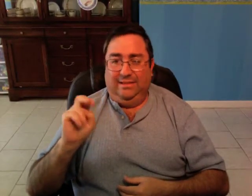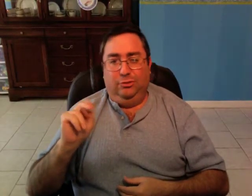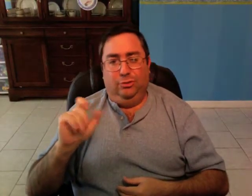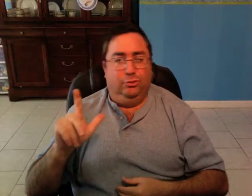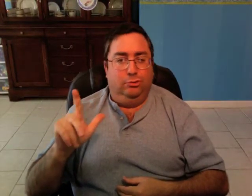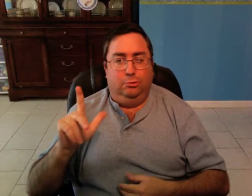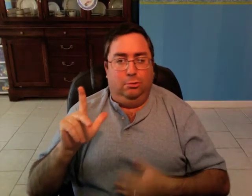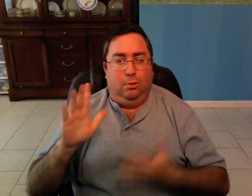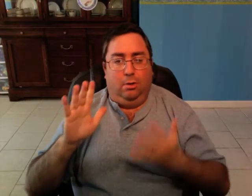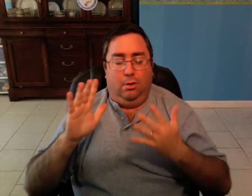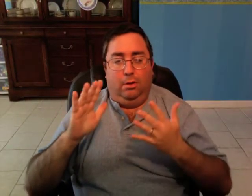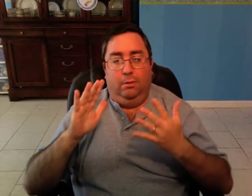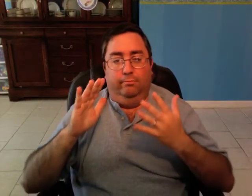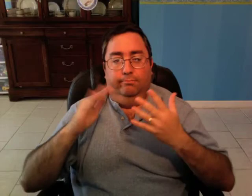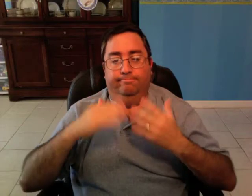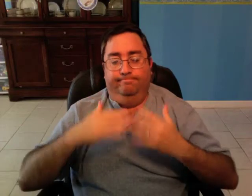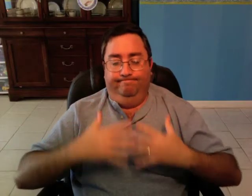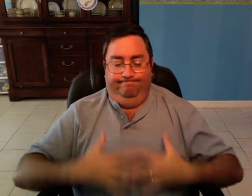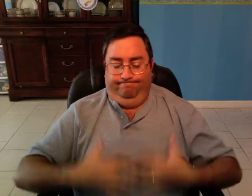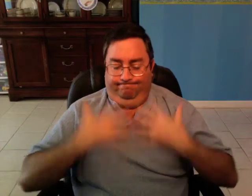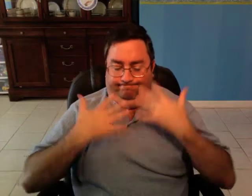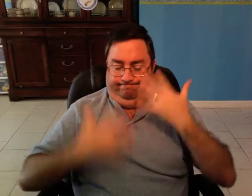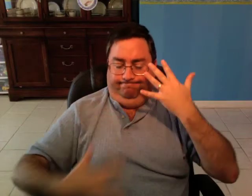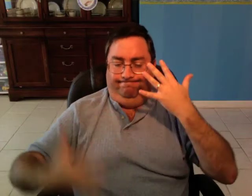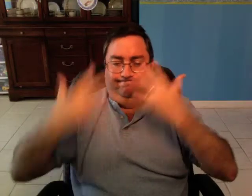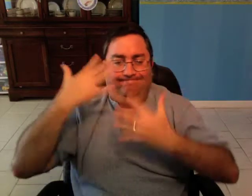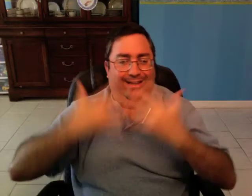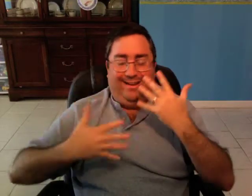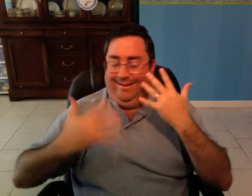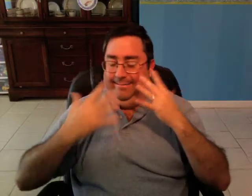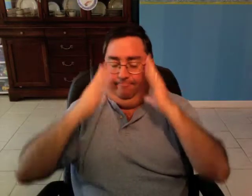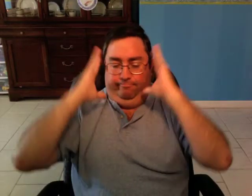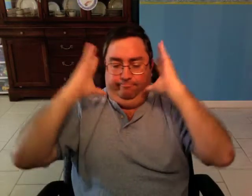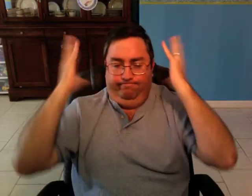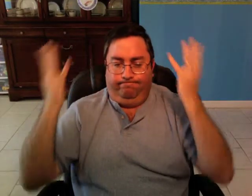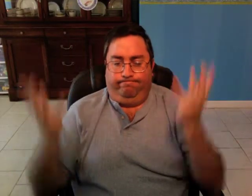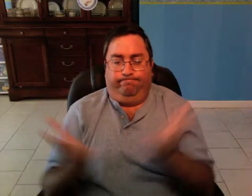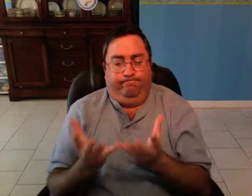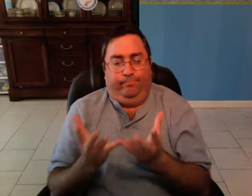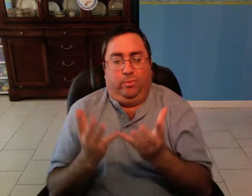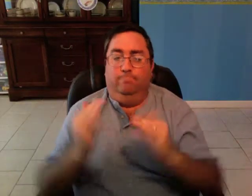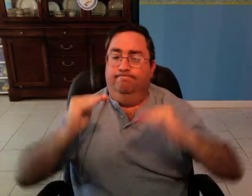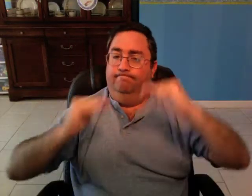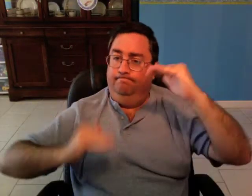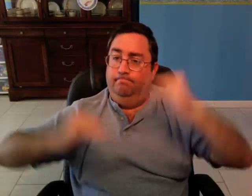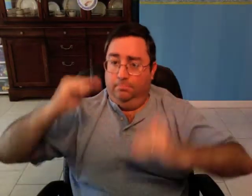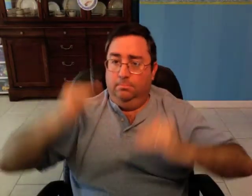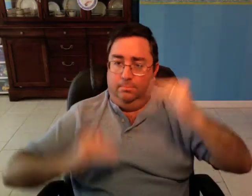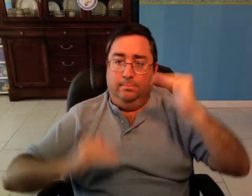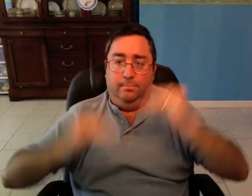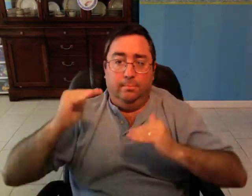That can help to increase the group's existential.... wholeness and equilibrium.